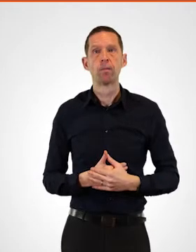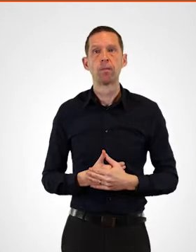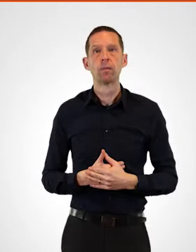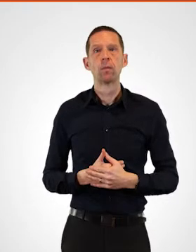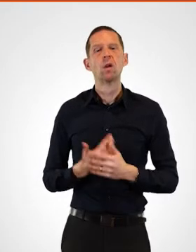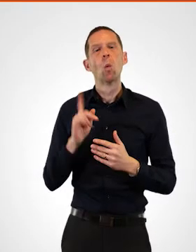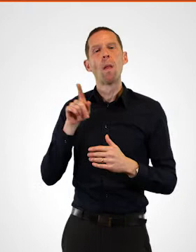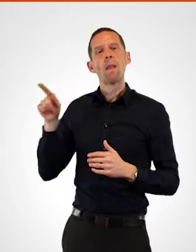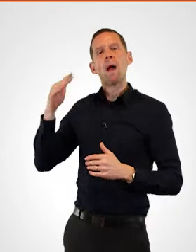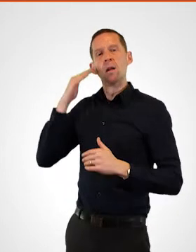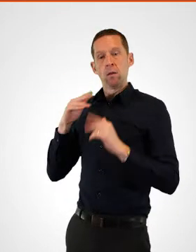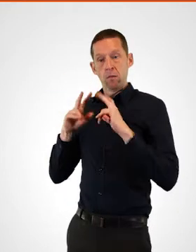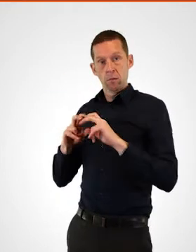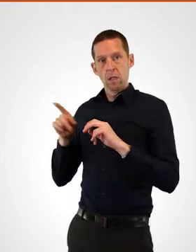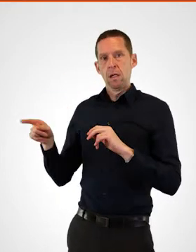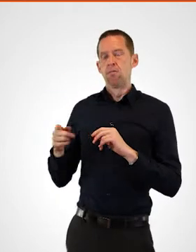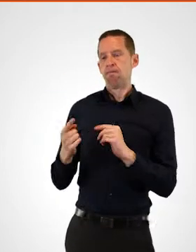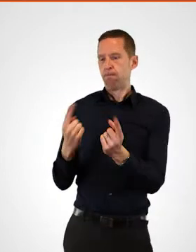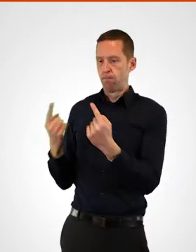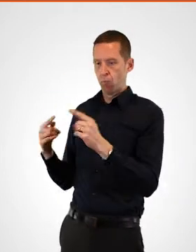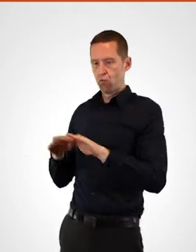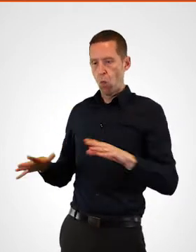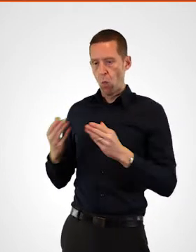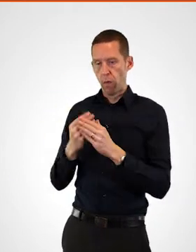And so what she did was she got children with cochlear implants and